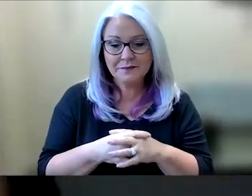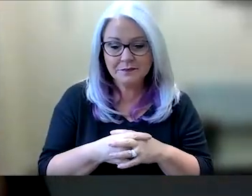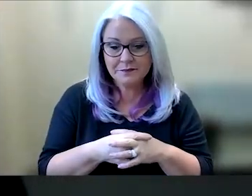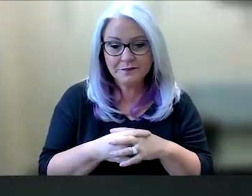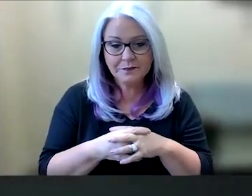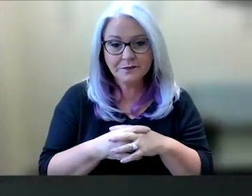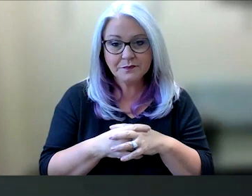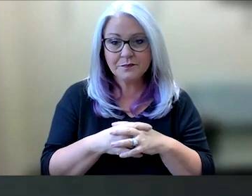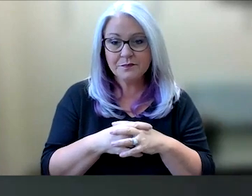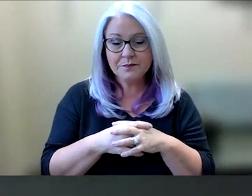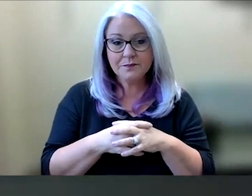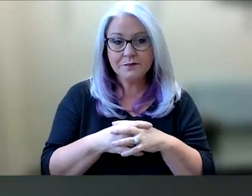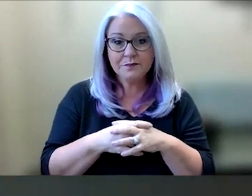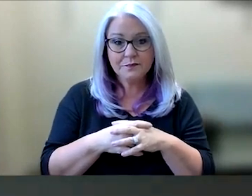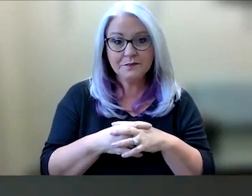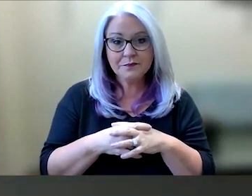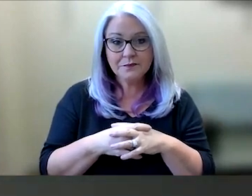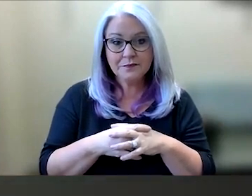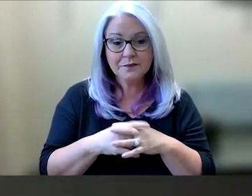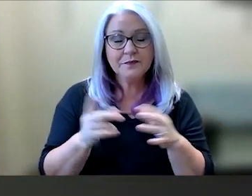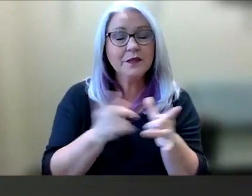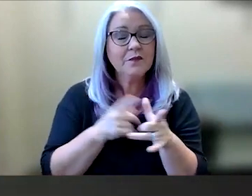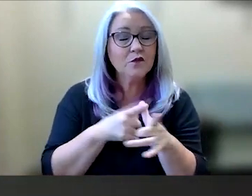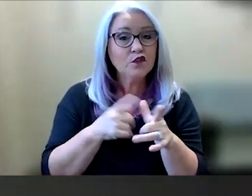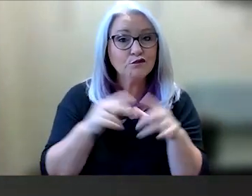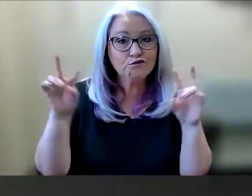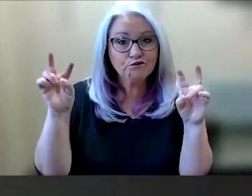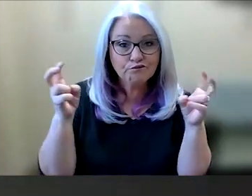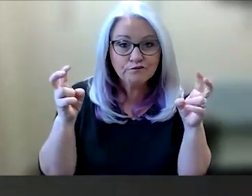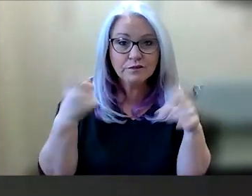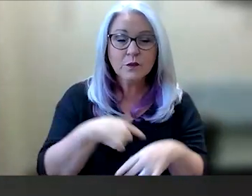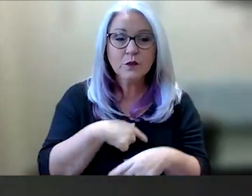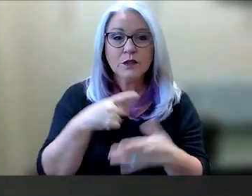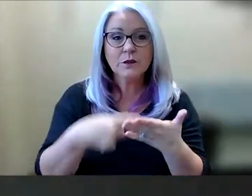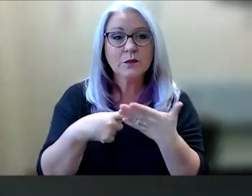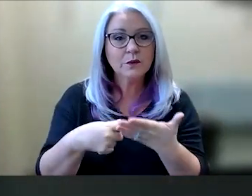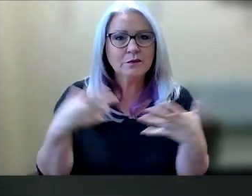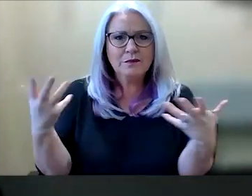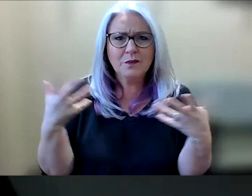first sort of basic topic to address is what is long COVID? And I'm going to hand that